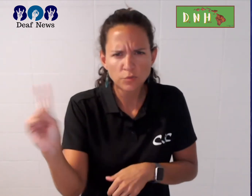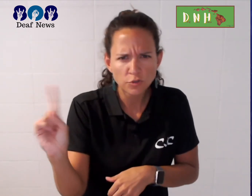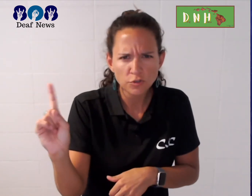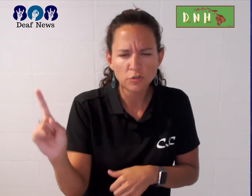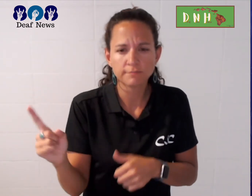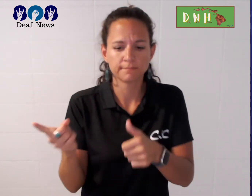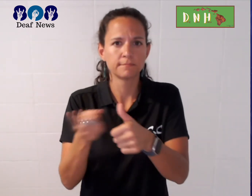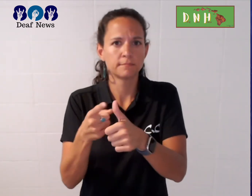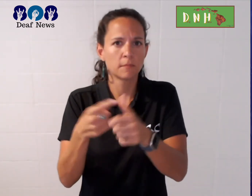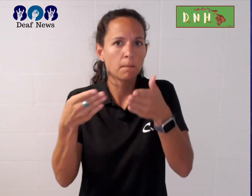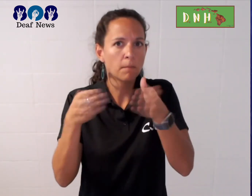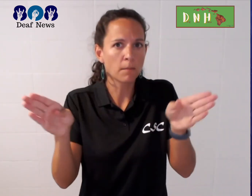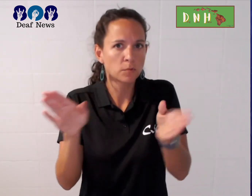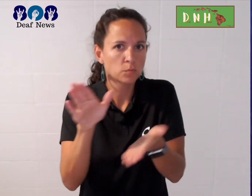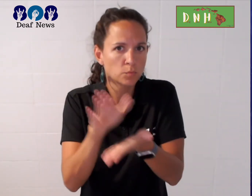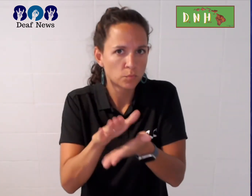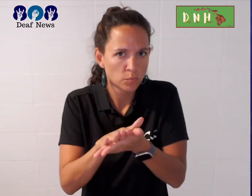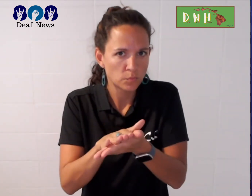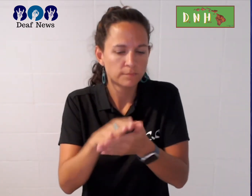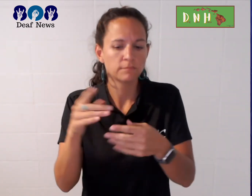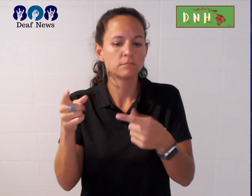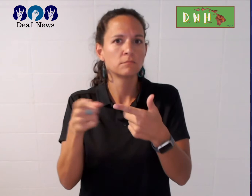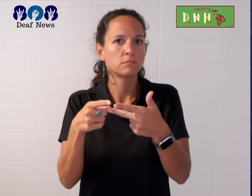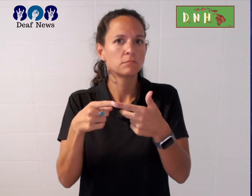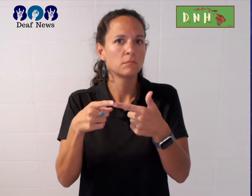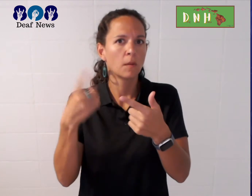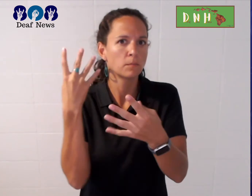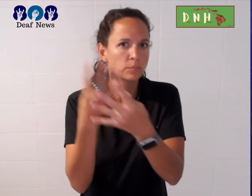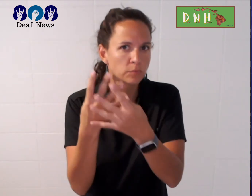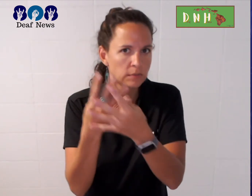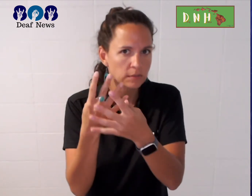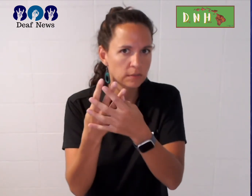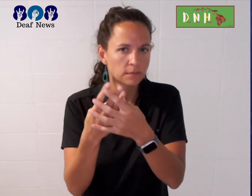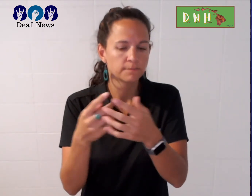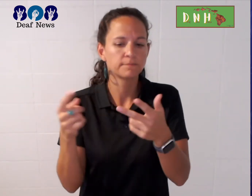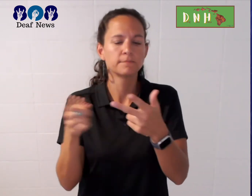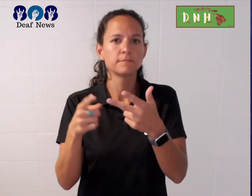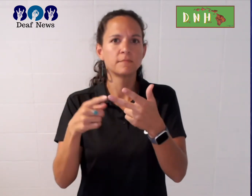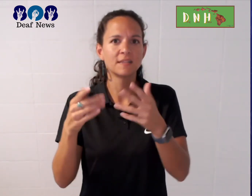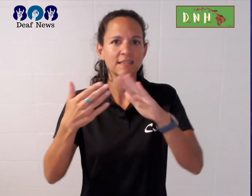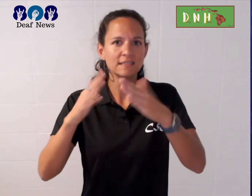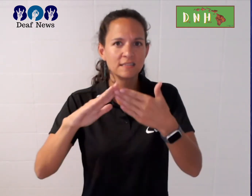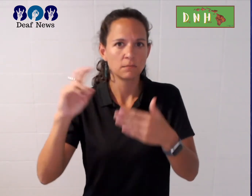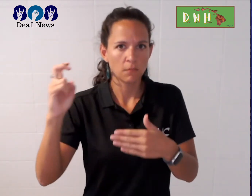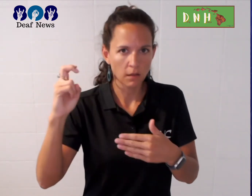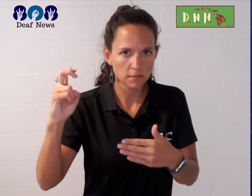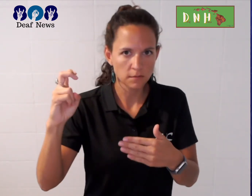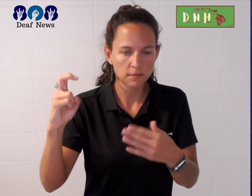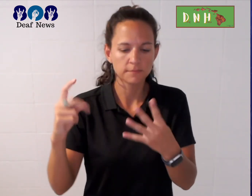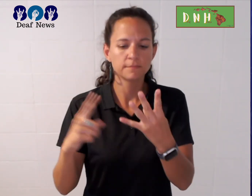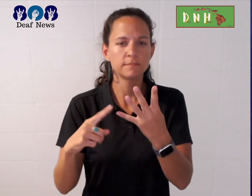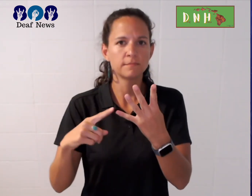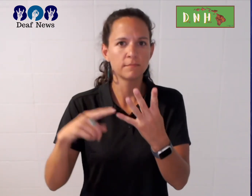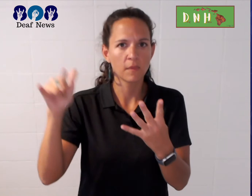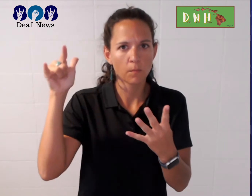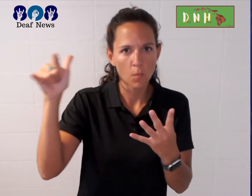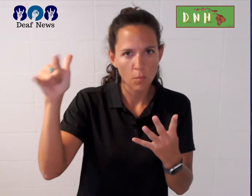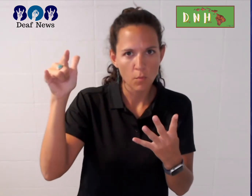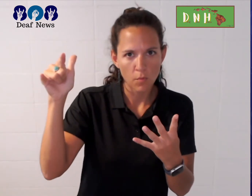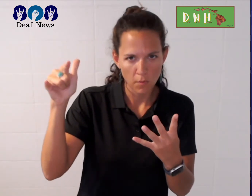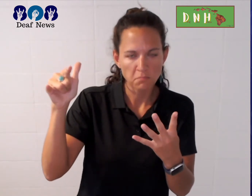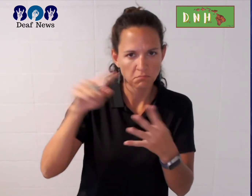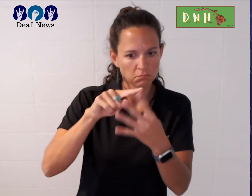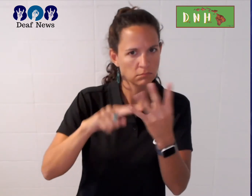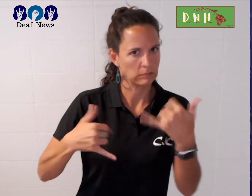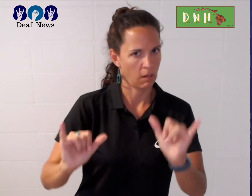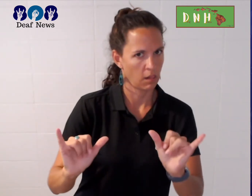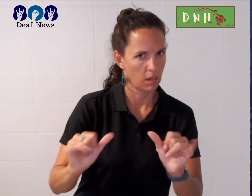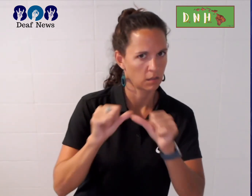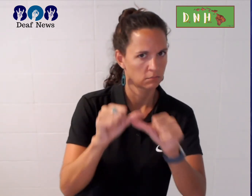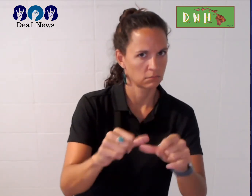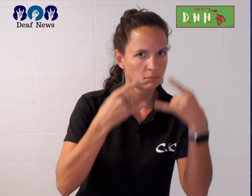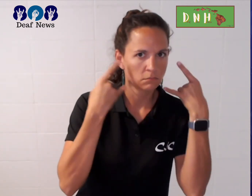These locations include public schools, prisons and jails, city buses, and airports.